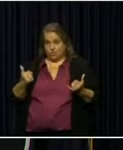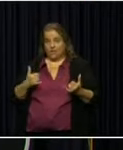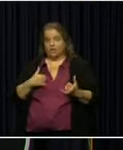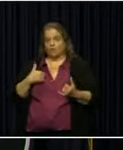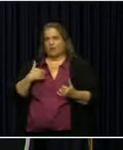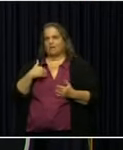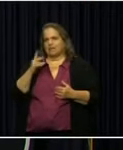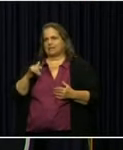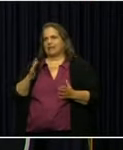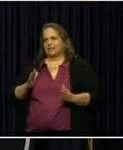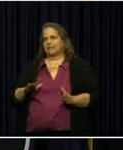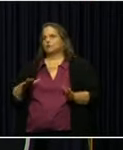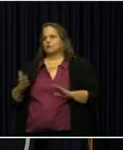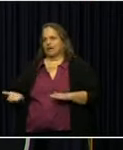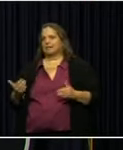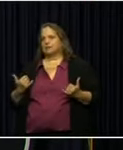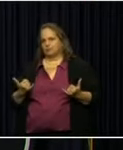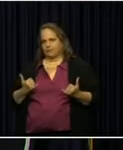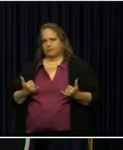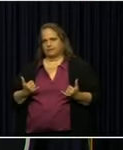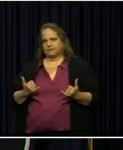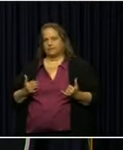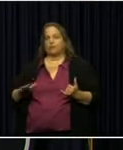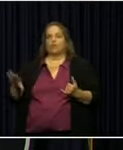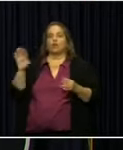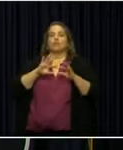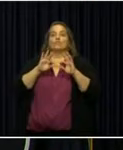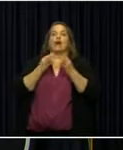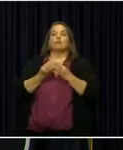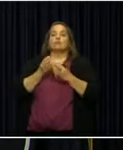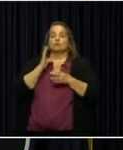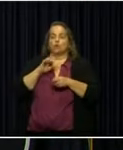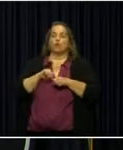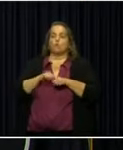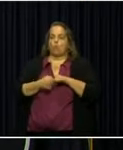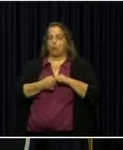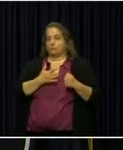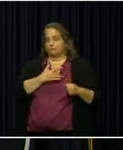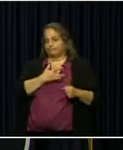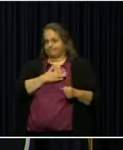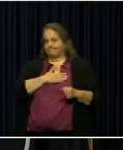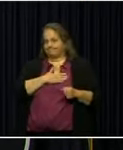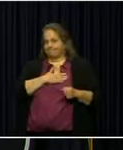HERE. KENTUCKY IS HERE. BE HEALTHY. AT HOME.